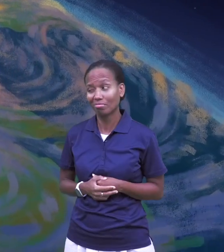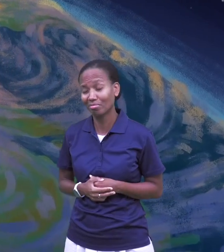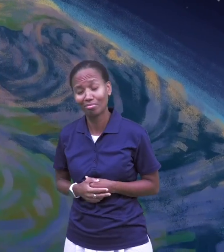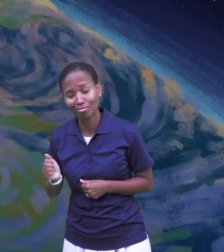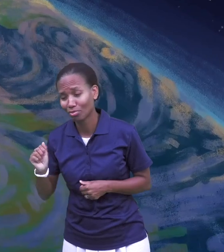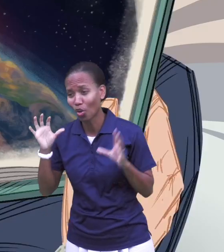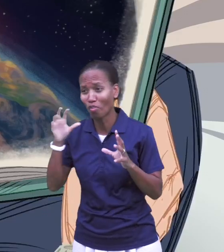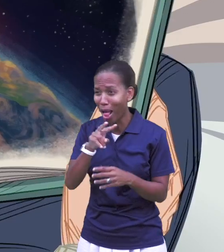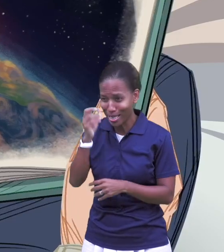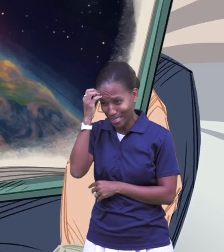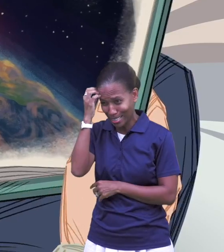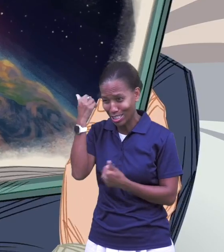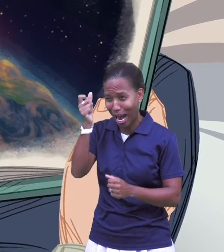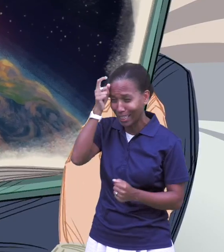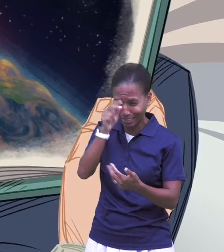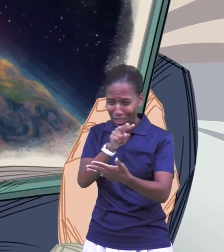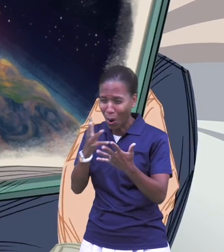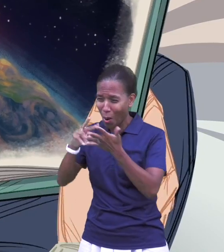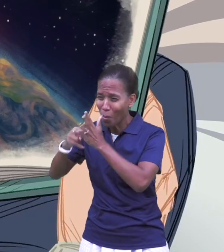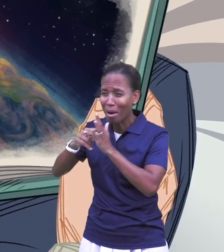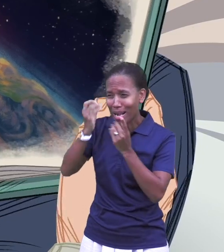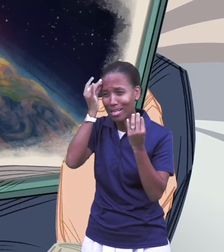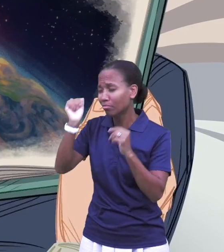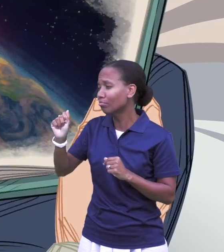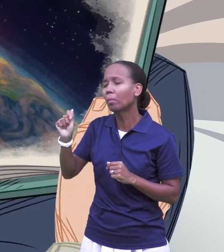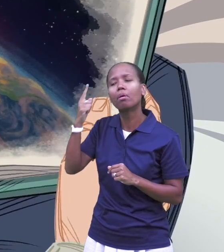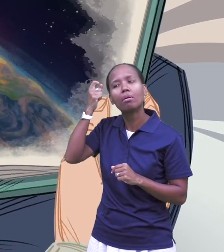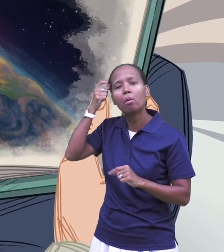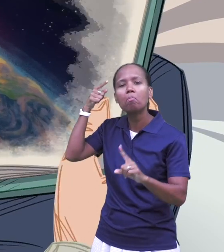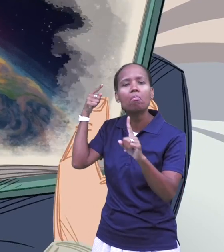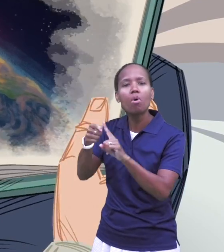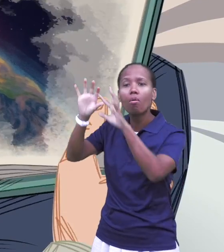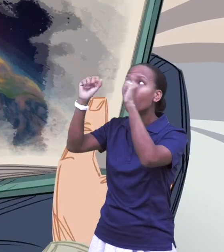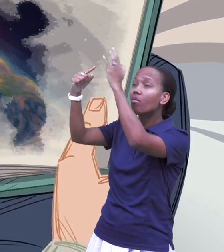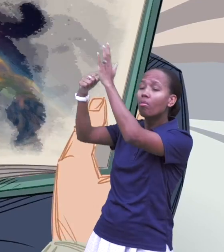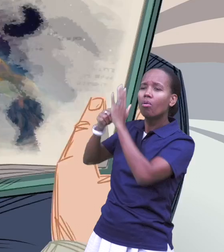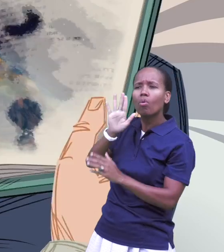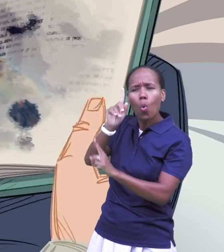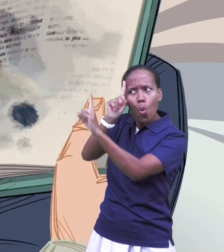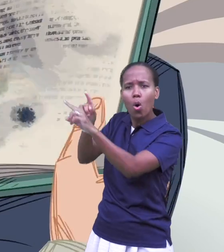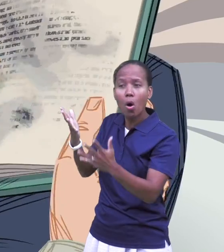Tim: It is. And there’s a lot in these books that is still hard to understand. But the purpose of apocalyptic is very clear: